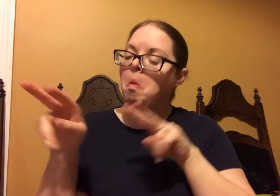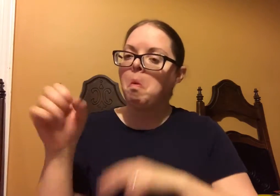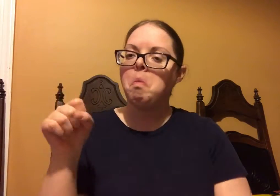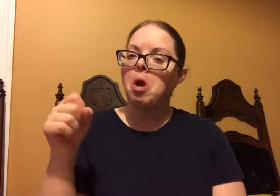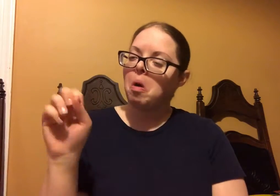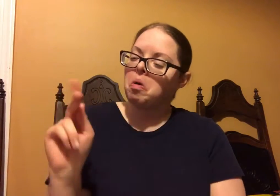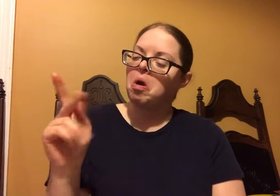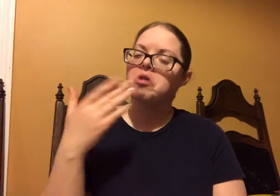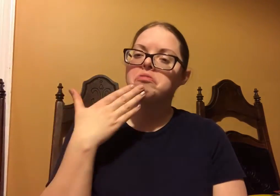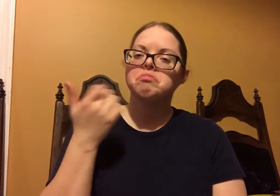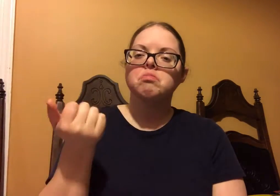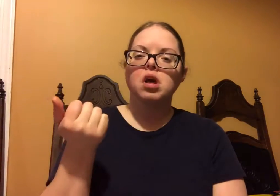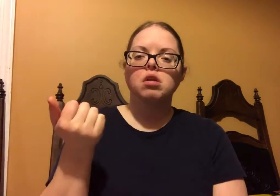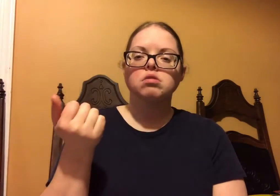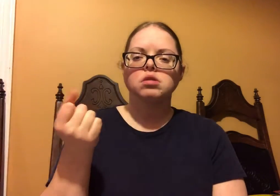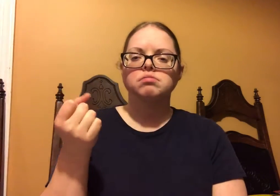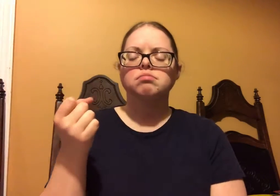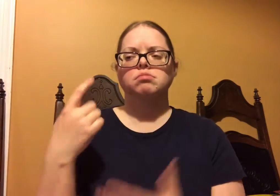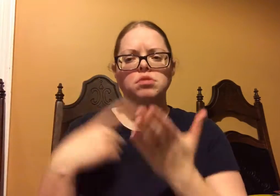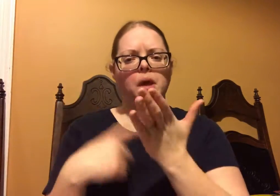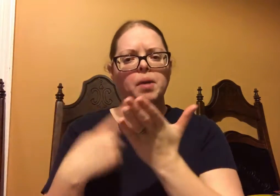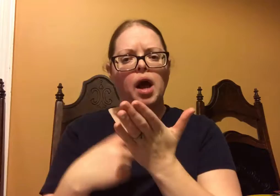I go and look there too, sometimes they're good,